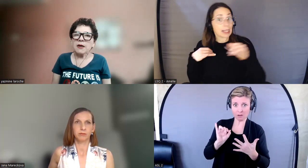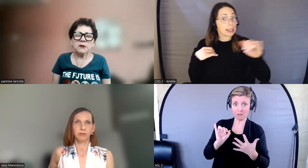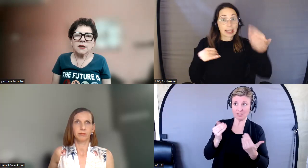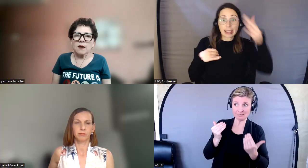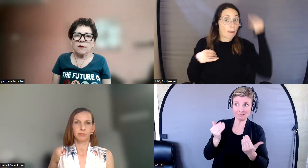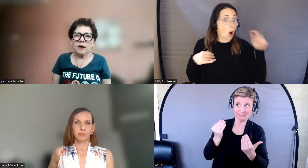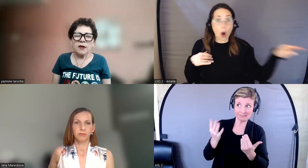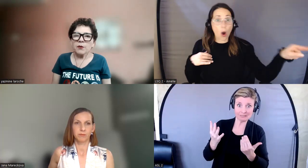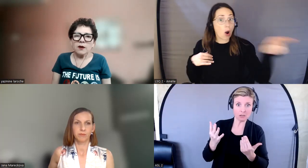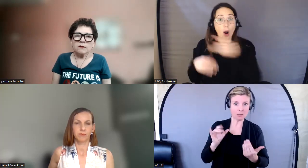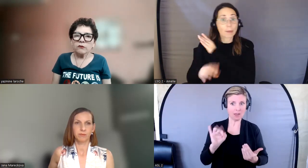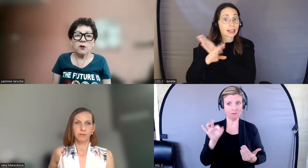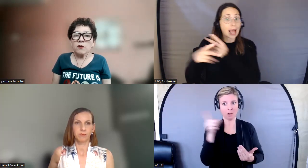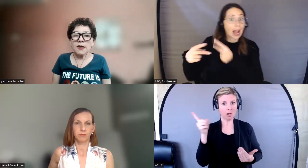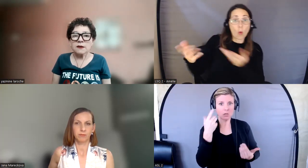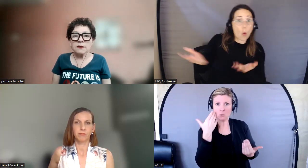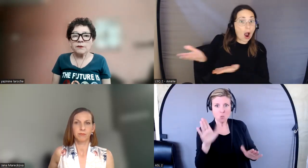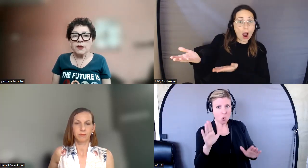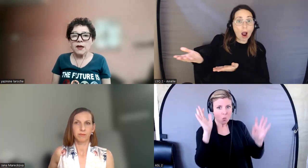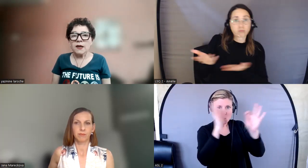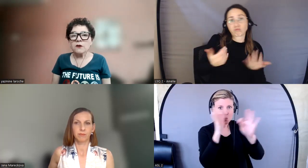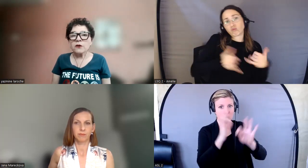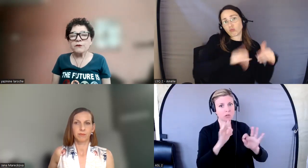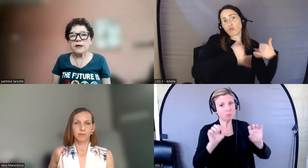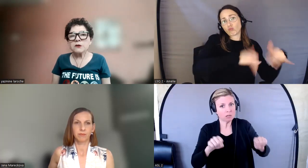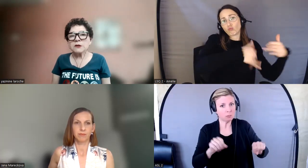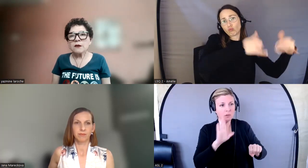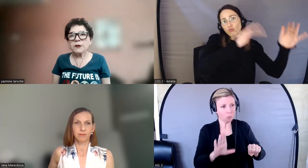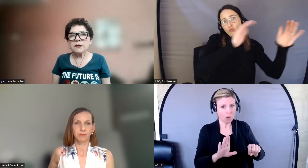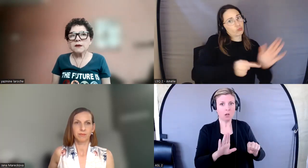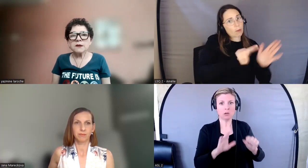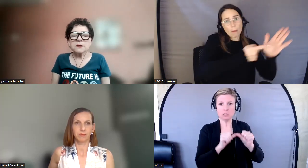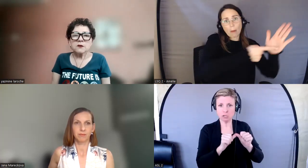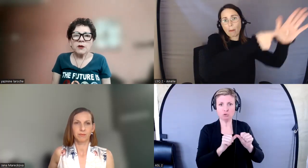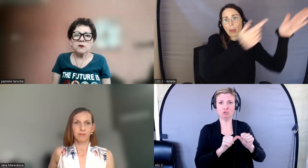just keep keep on recreating them and you're going to find yourself in a in a situation